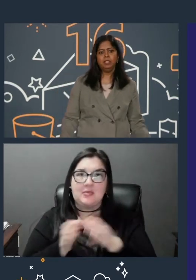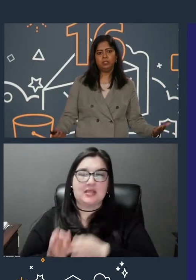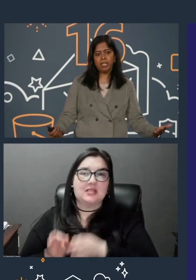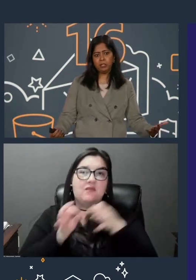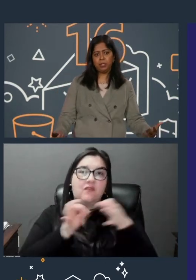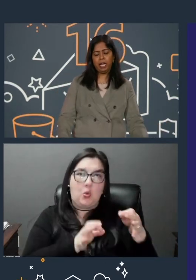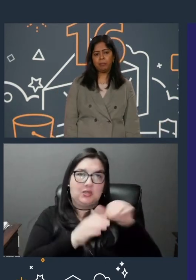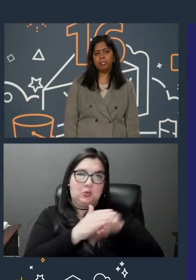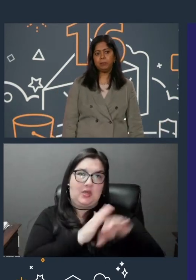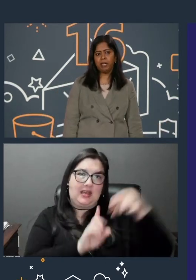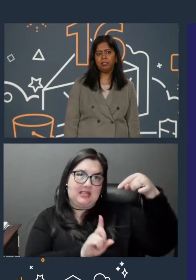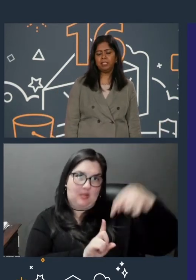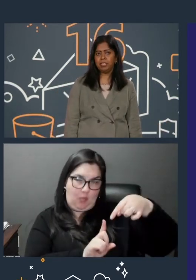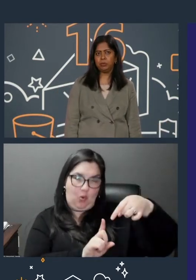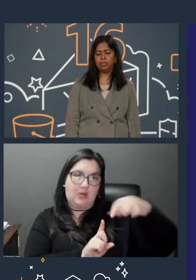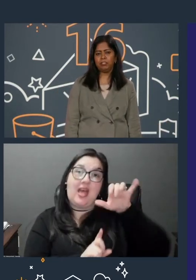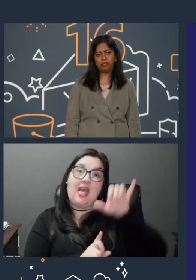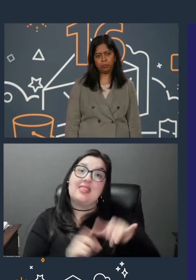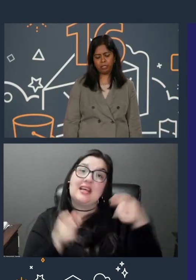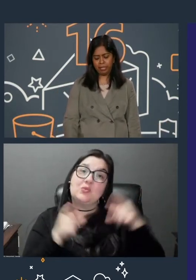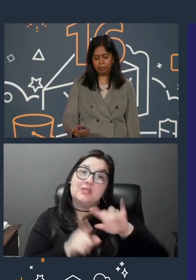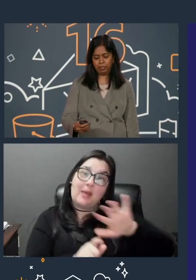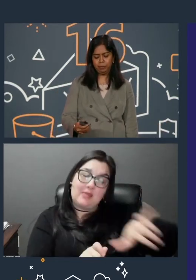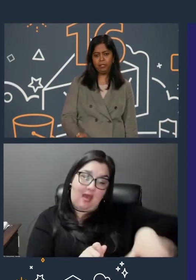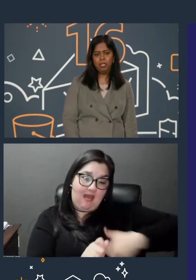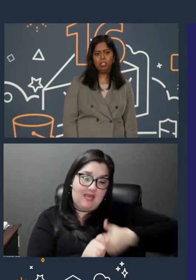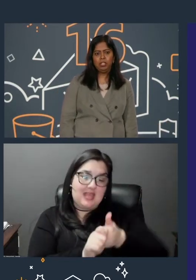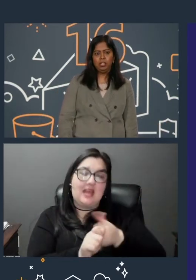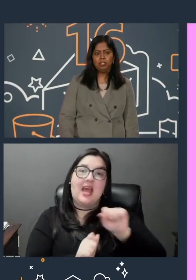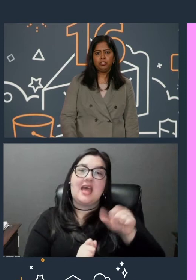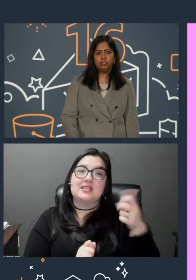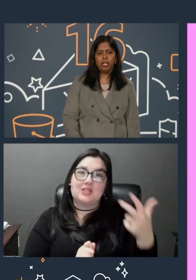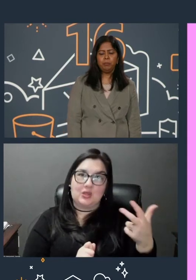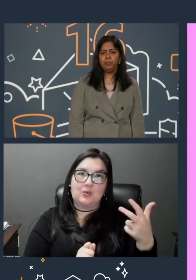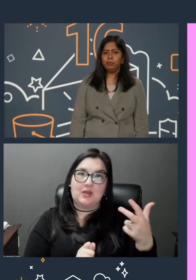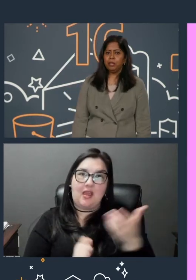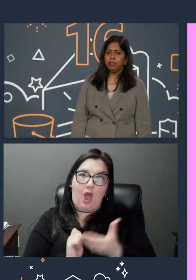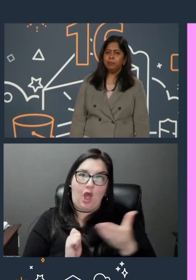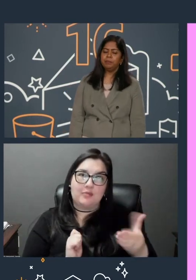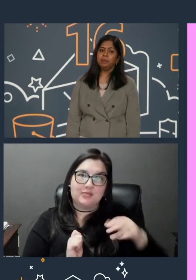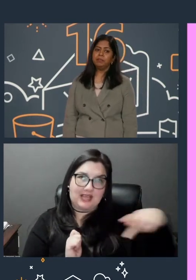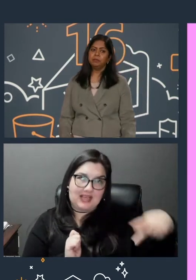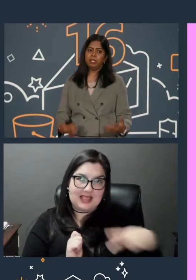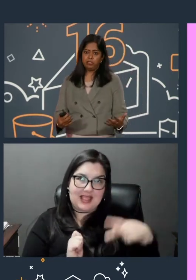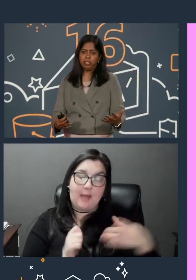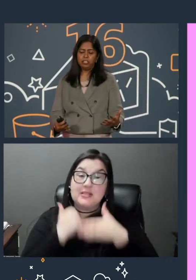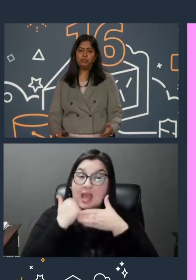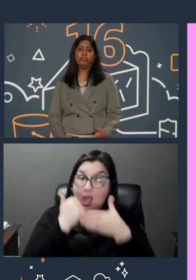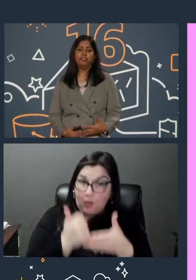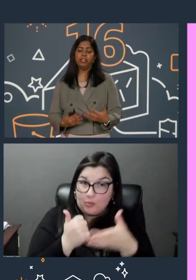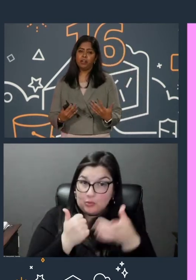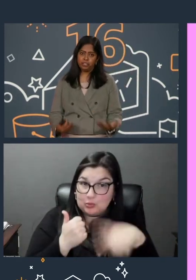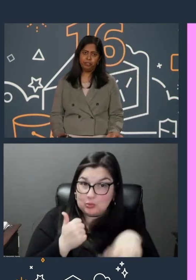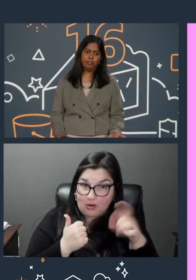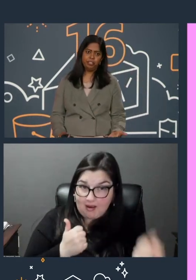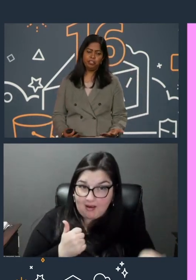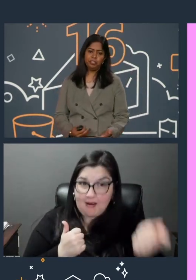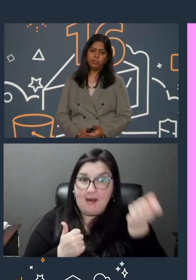So that is what happens behind the scenes with S3 Object Lambda. So to help you understand this further and how to configure this,